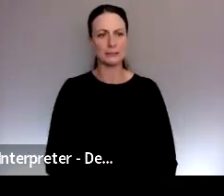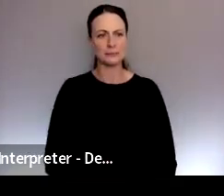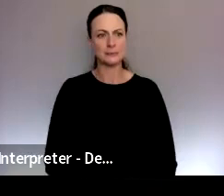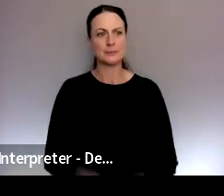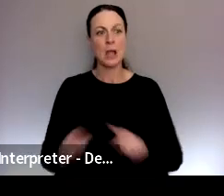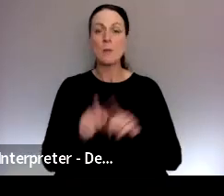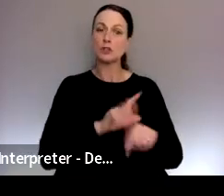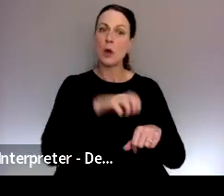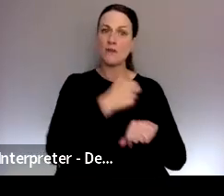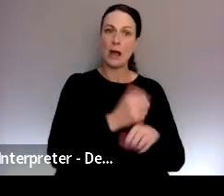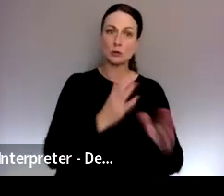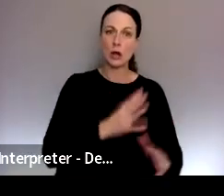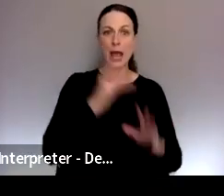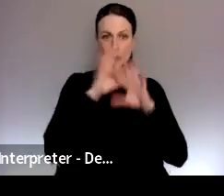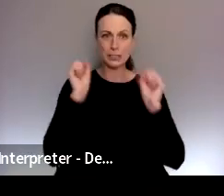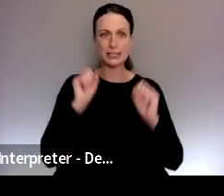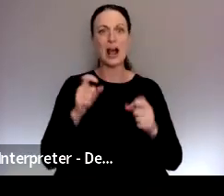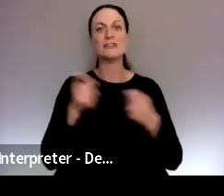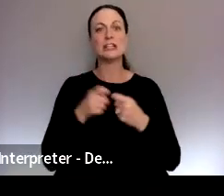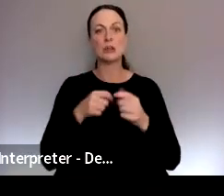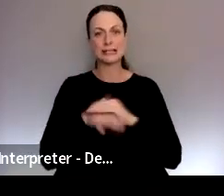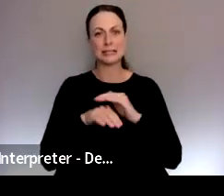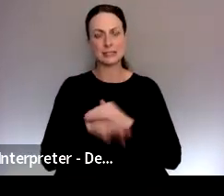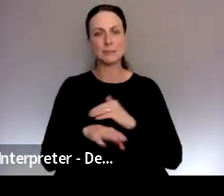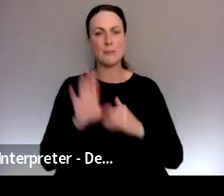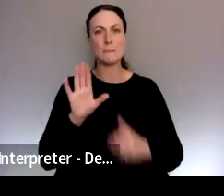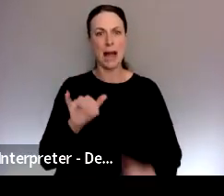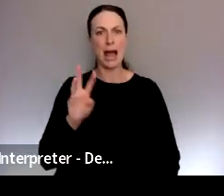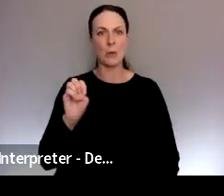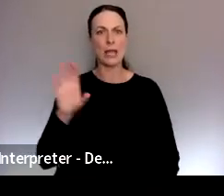I'm also the founder and president of Digital Accessibility by WeCo